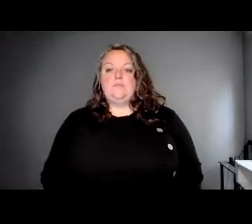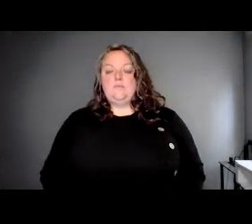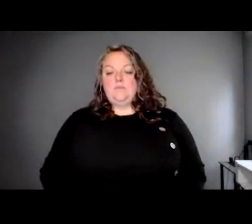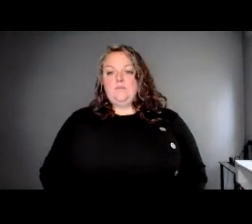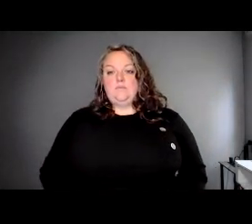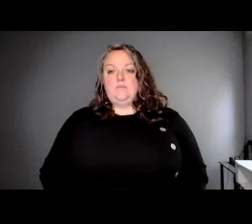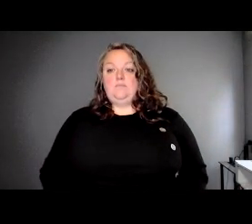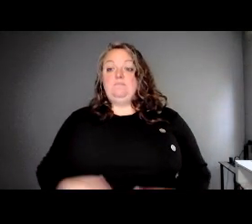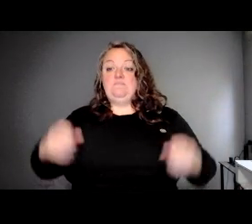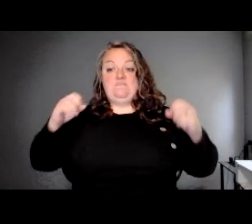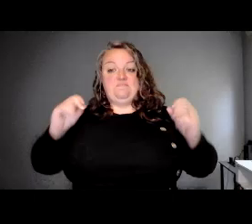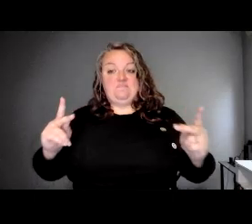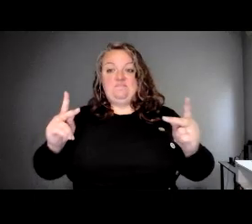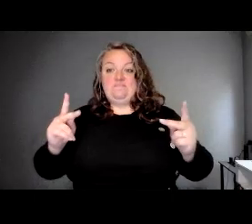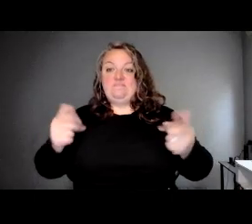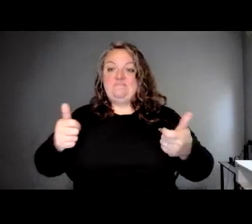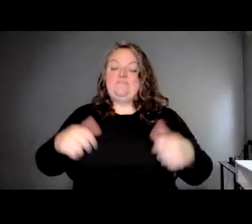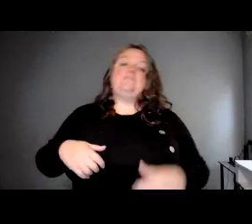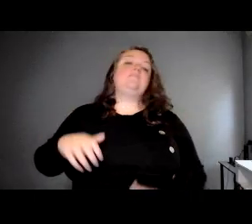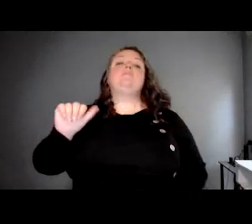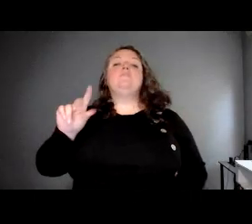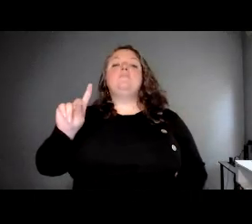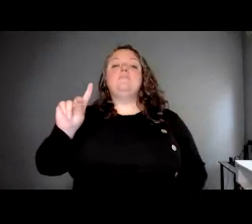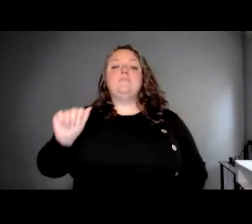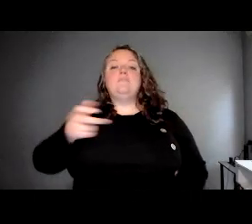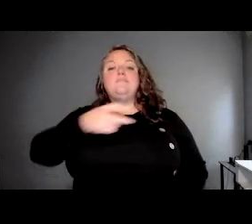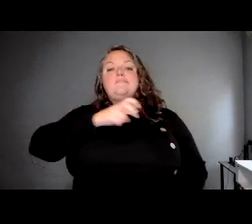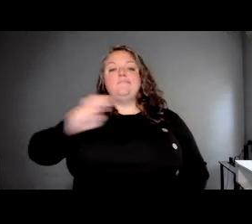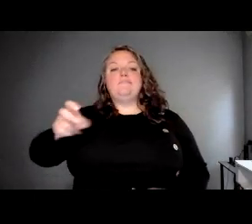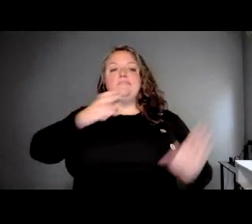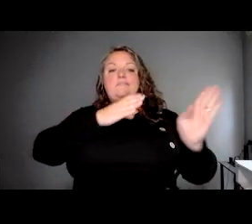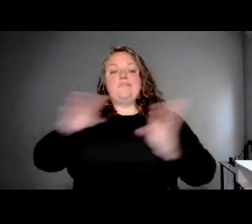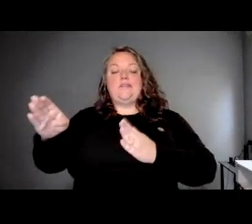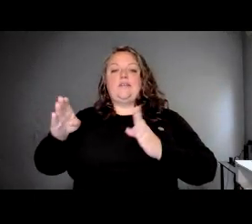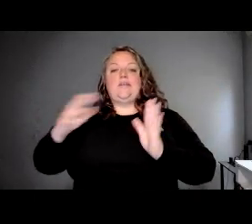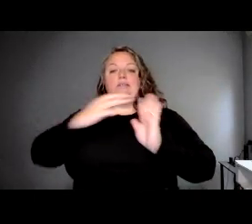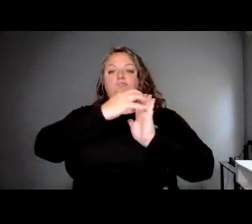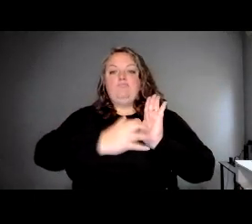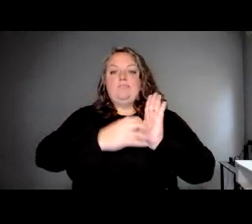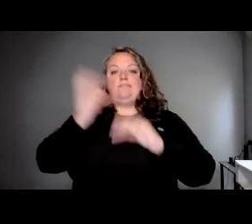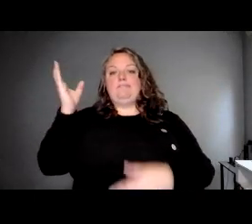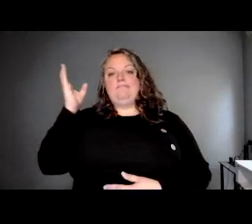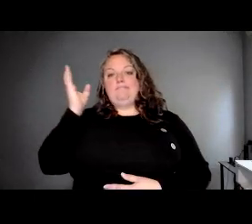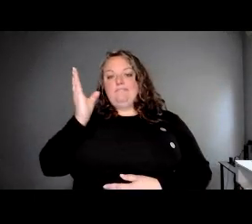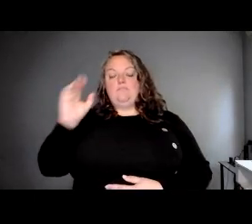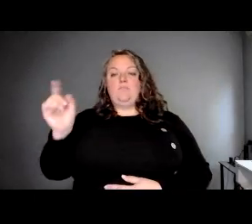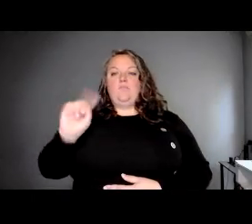All right. The ADA transition plan draft and presentation is located on our website.